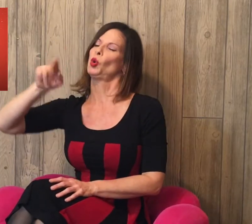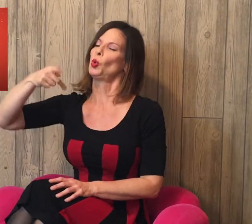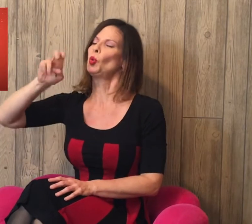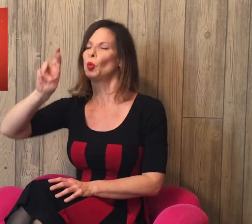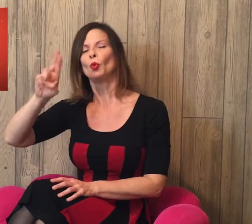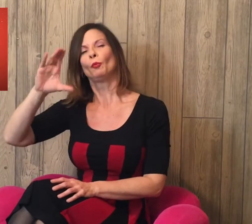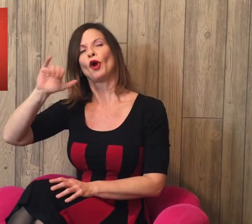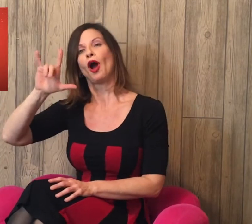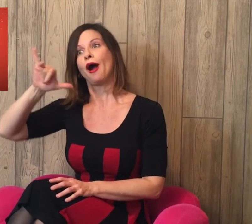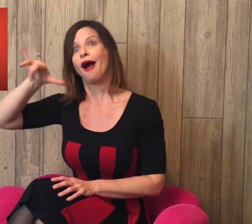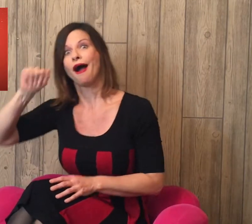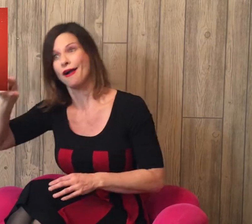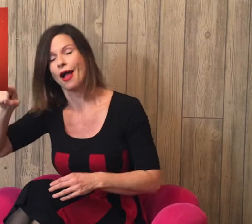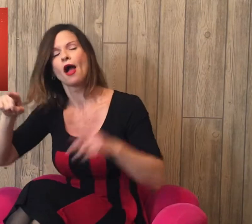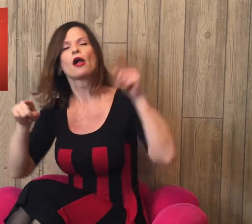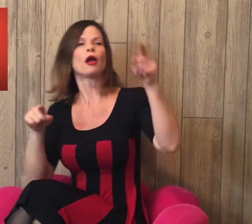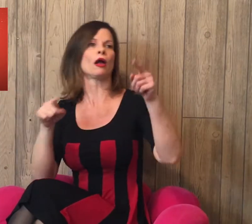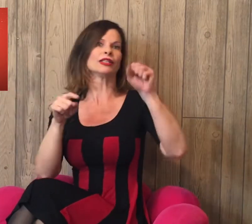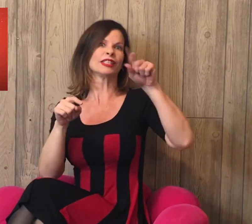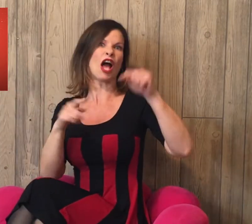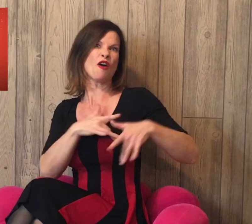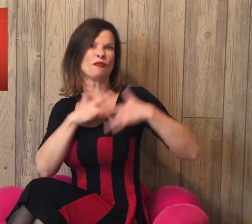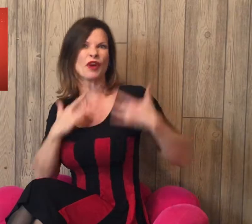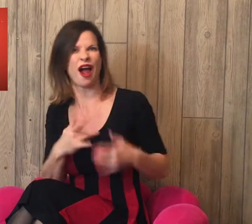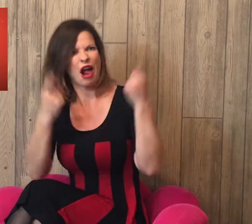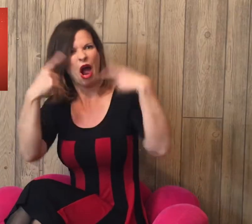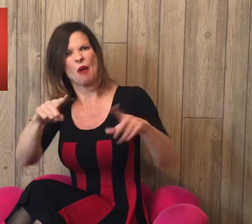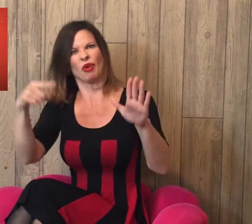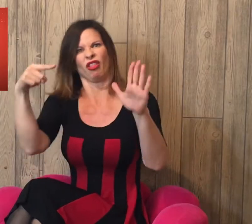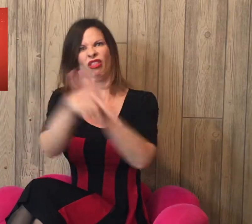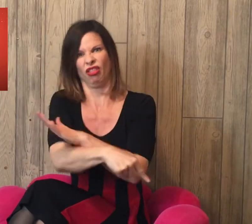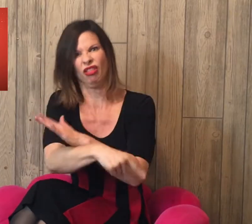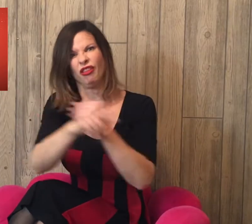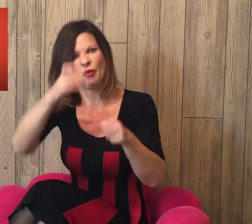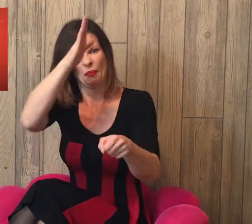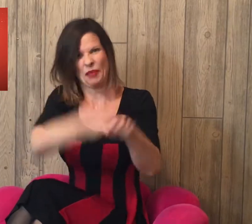of the pagans Feast of Lupercalia and the murder and beheading